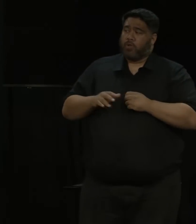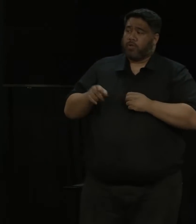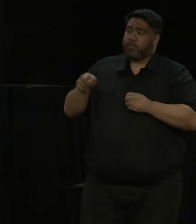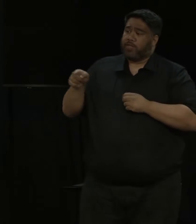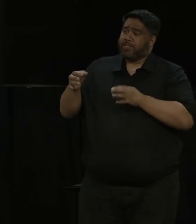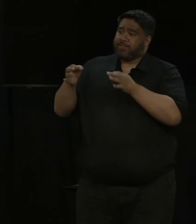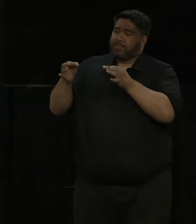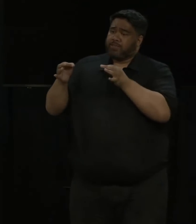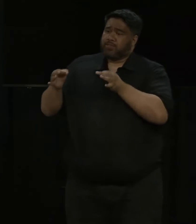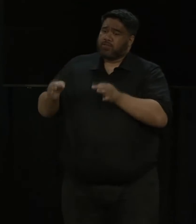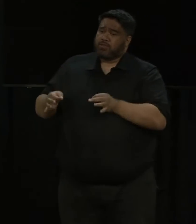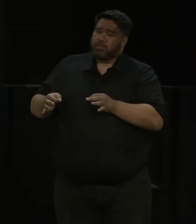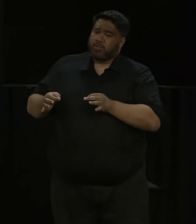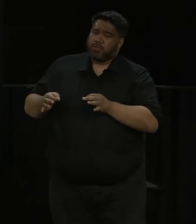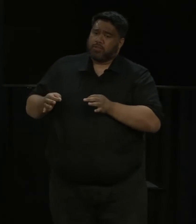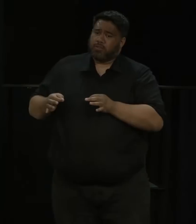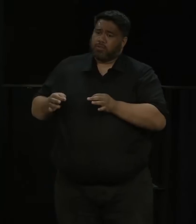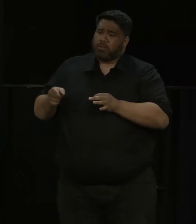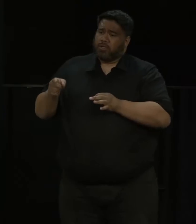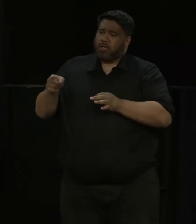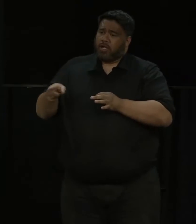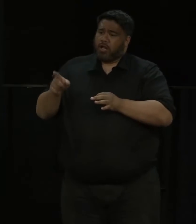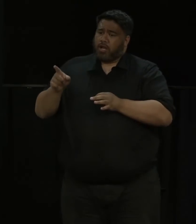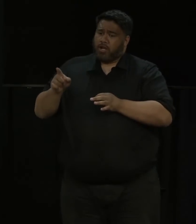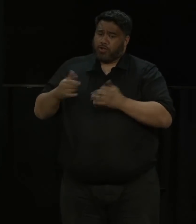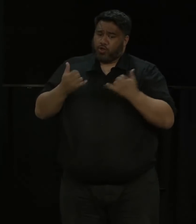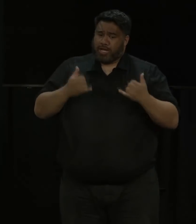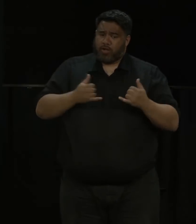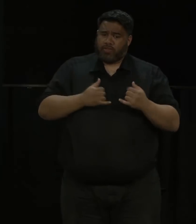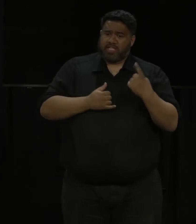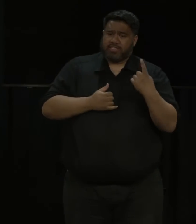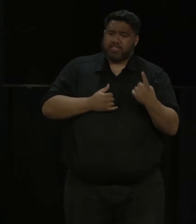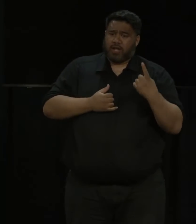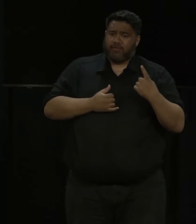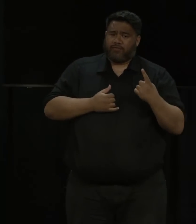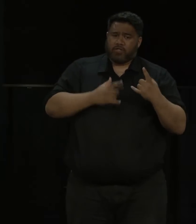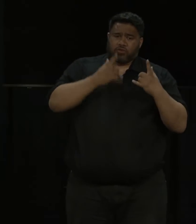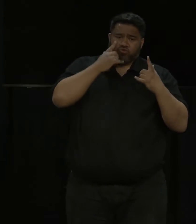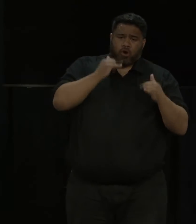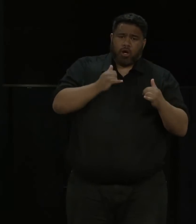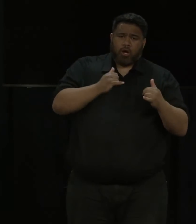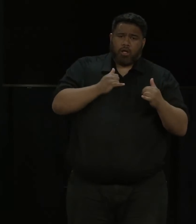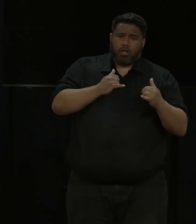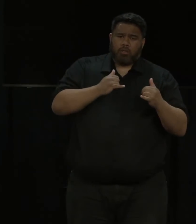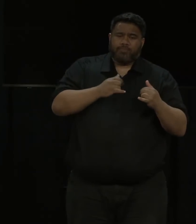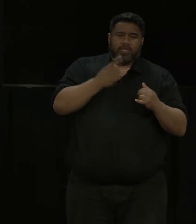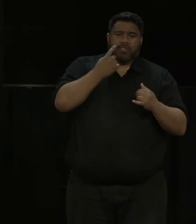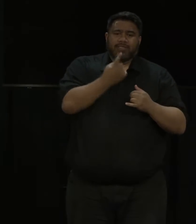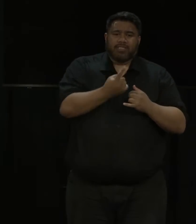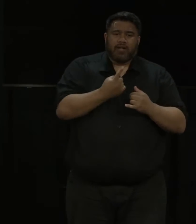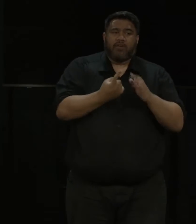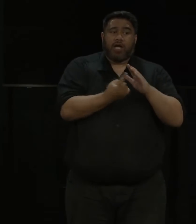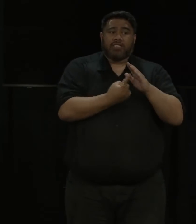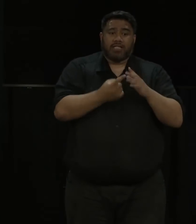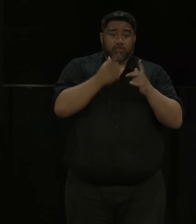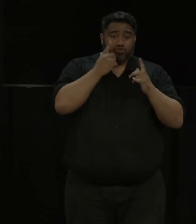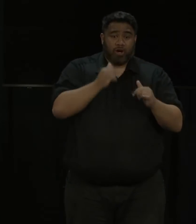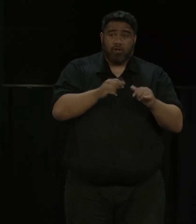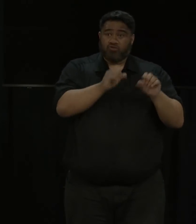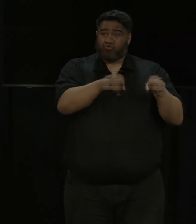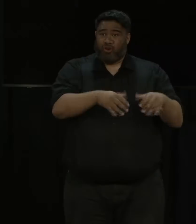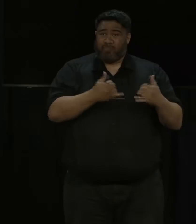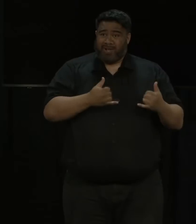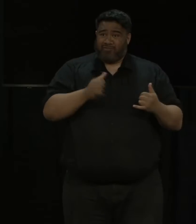rates at the moment.